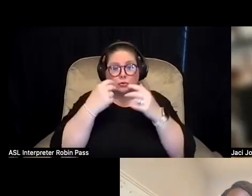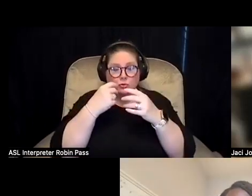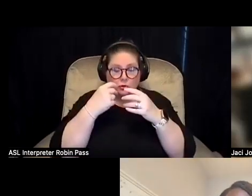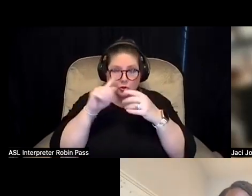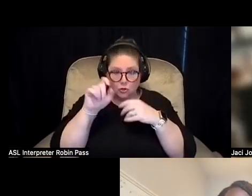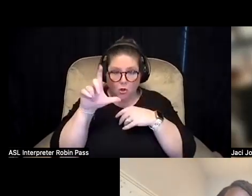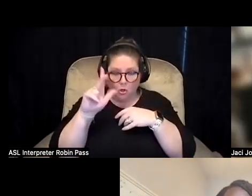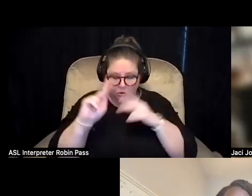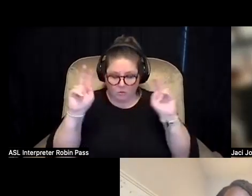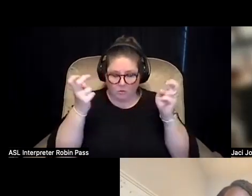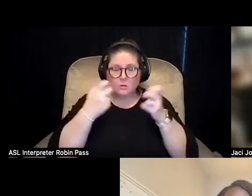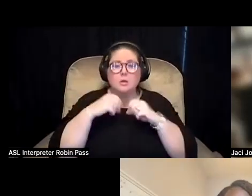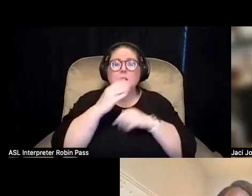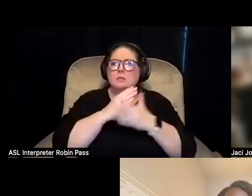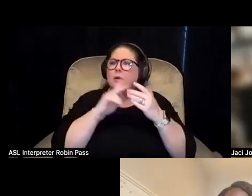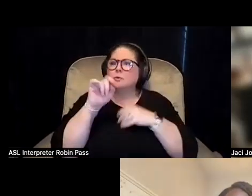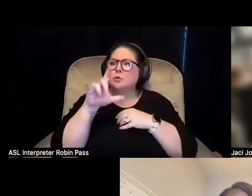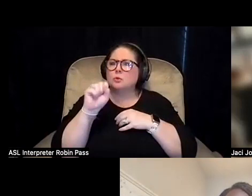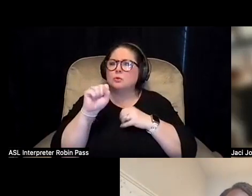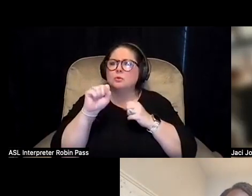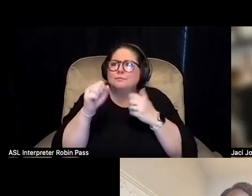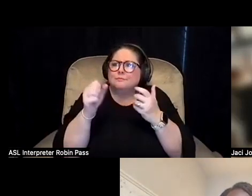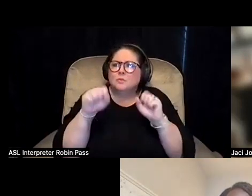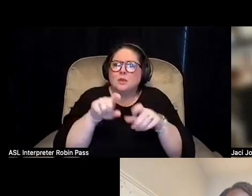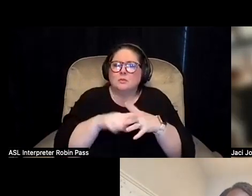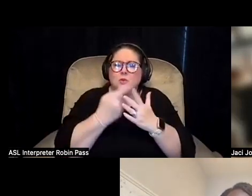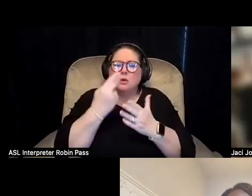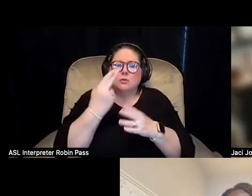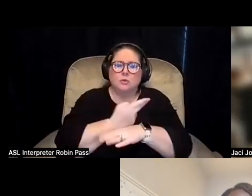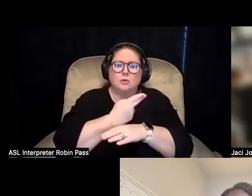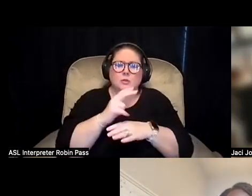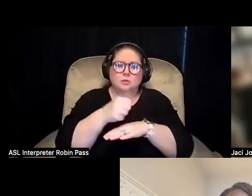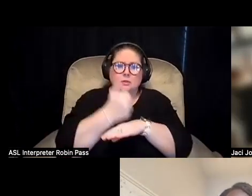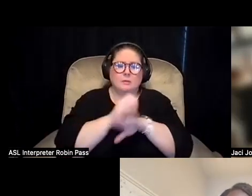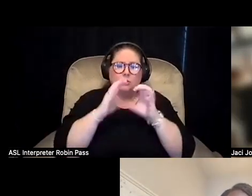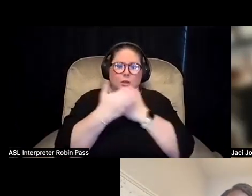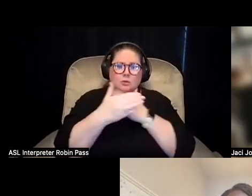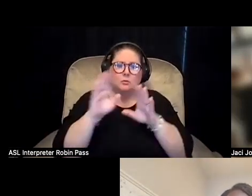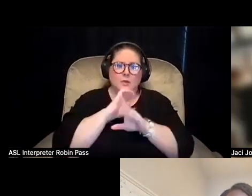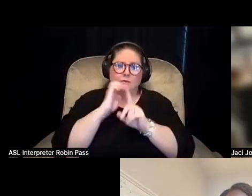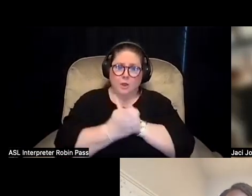you can start using to be able to establish that classroom environment and that classroom culture